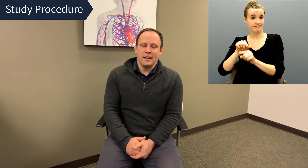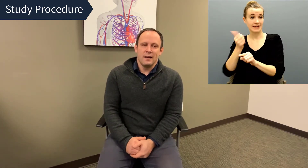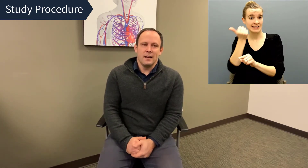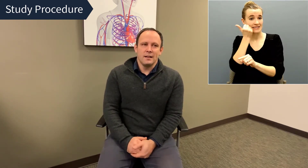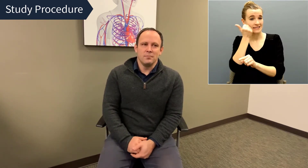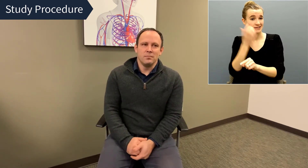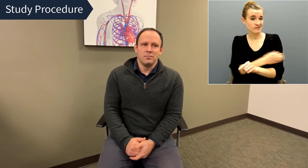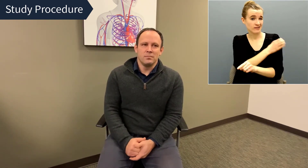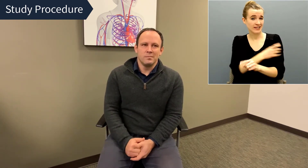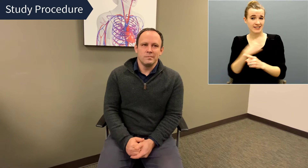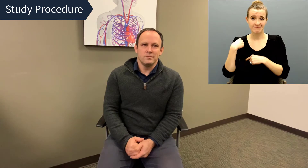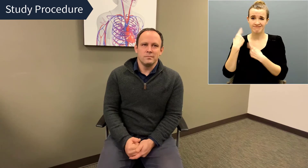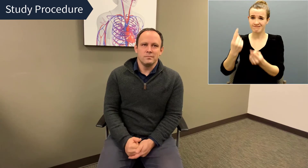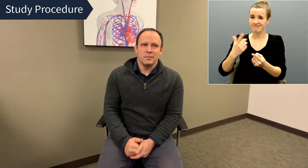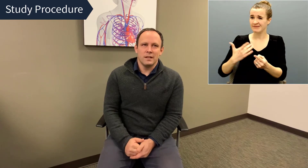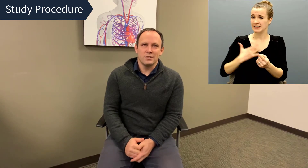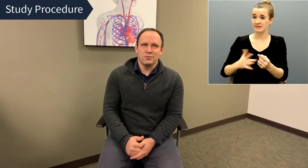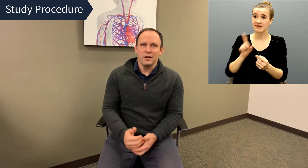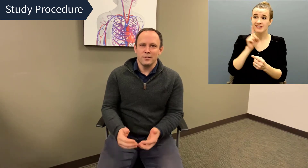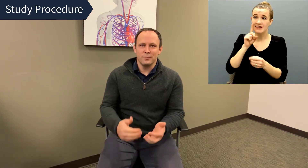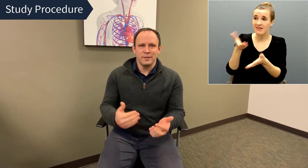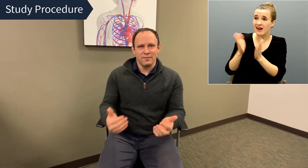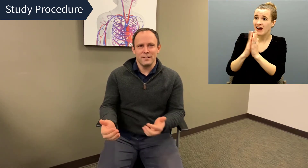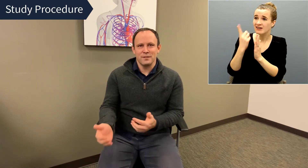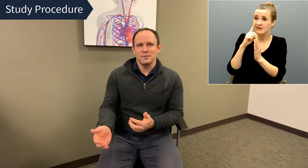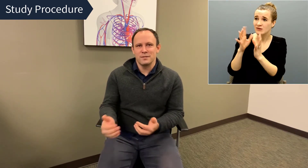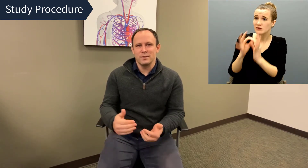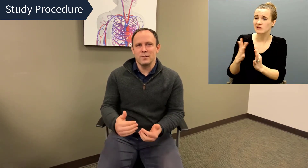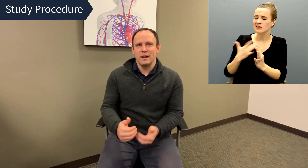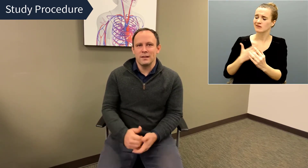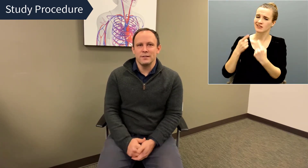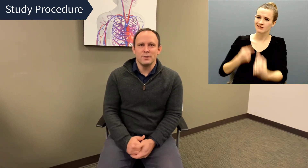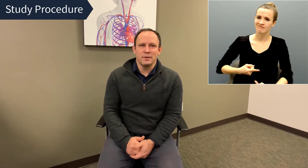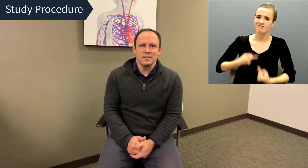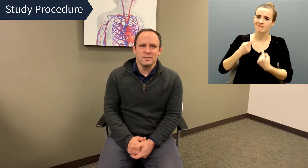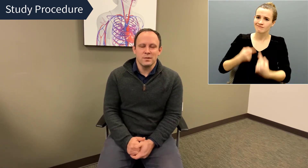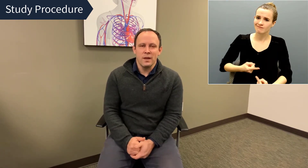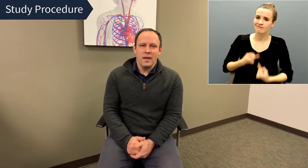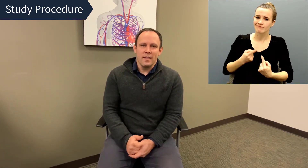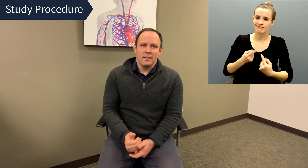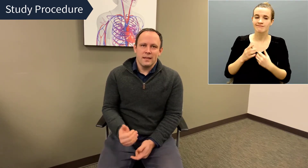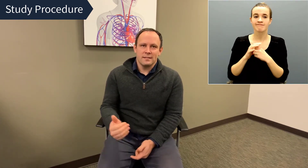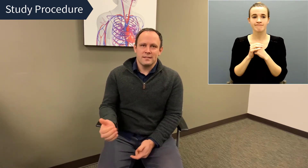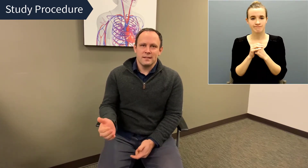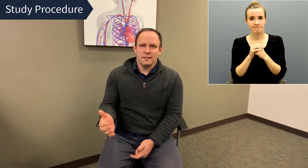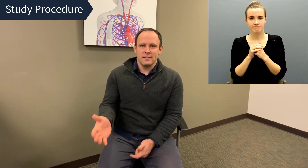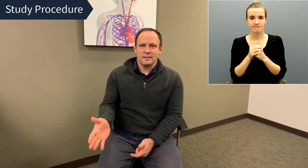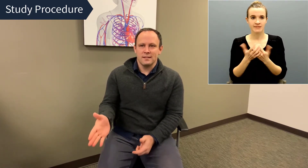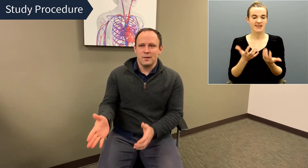um, a struggle for deaf individuals to acquire interpreters. So that's, that's